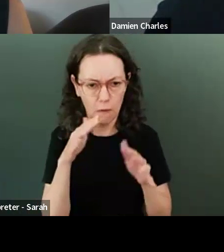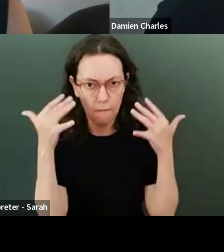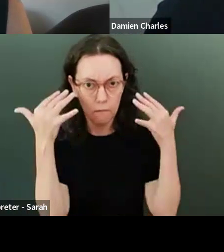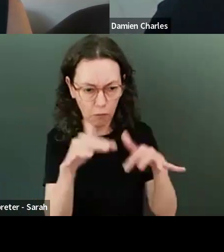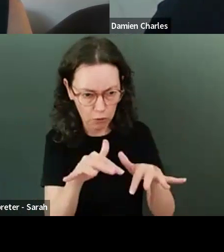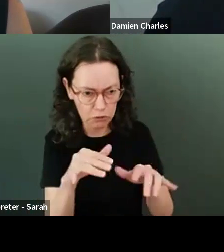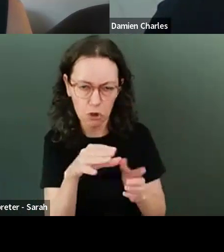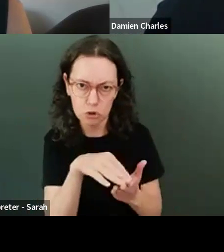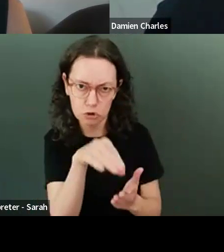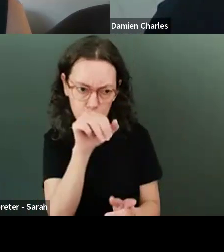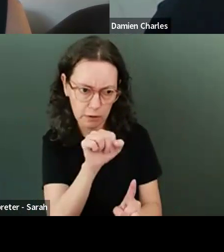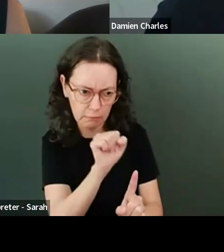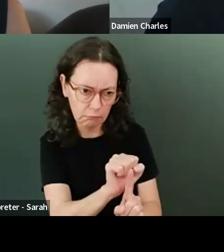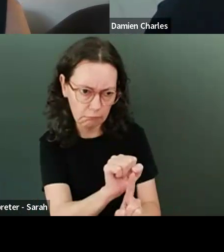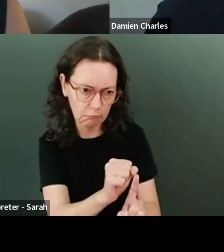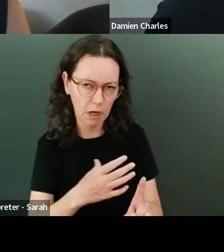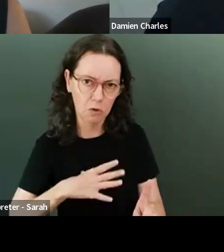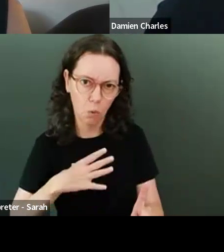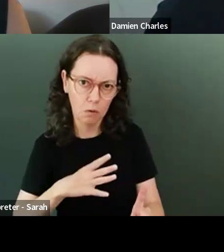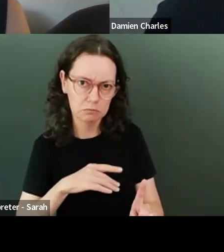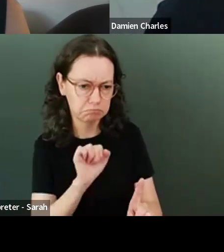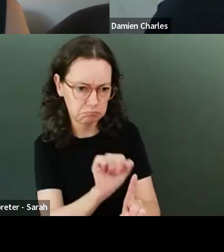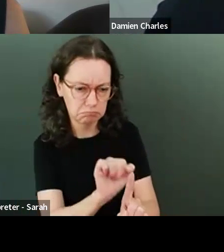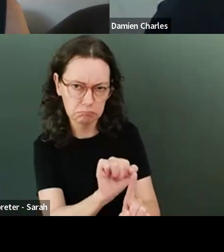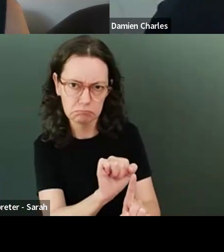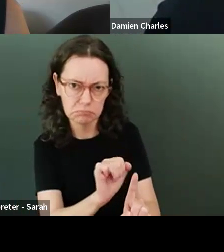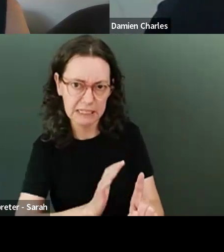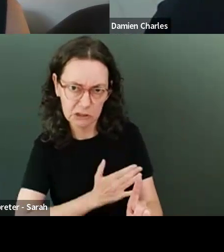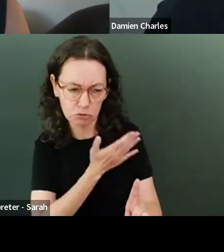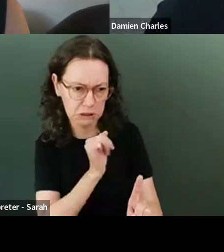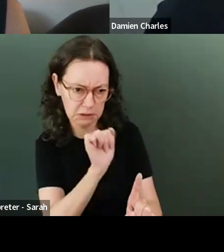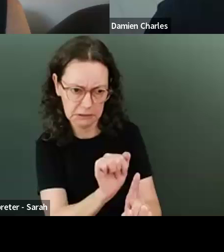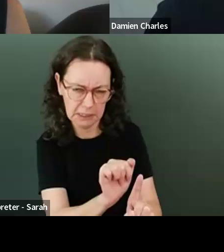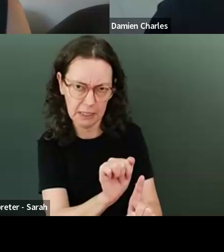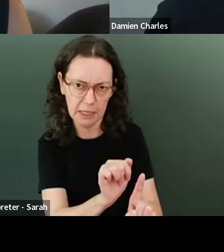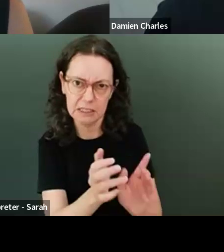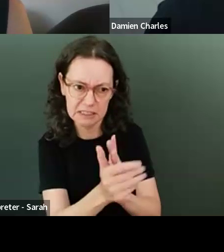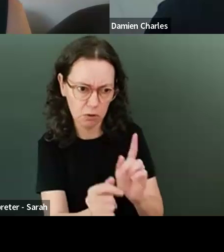tapping into madd's particular